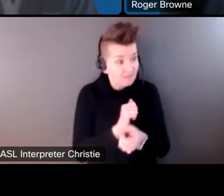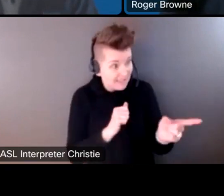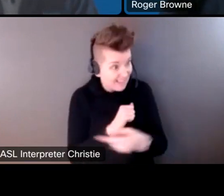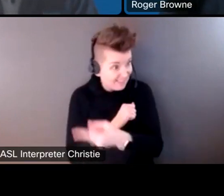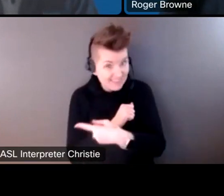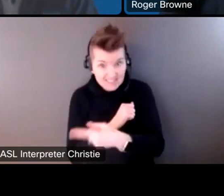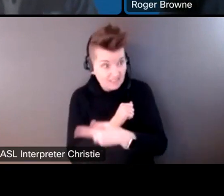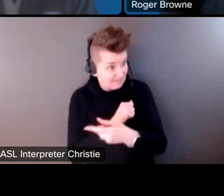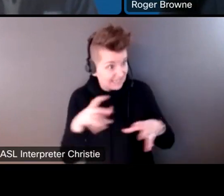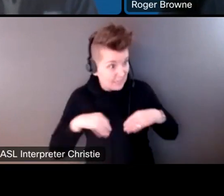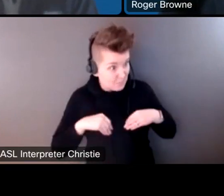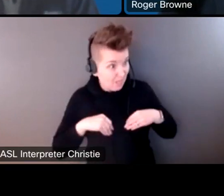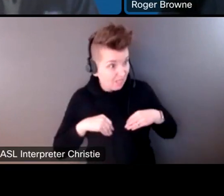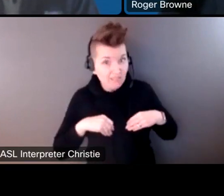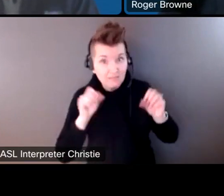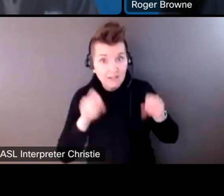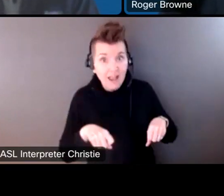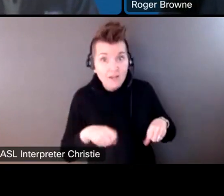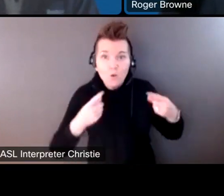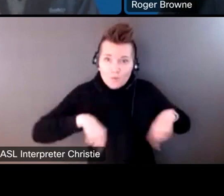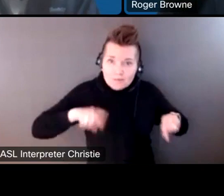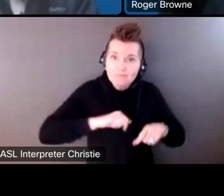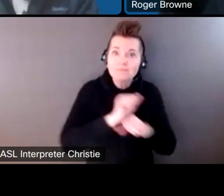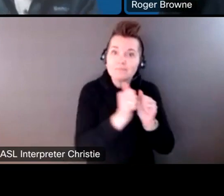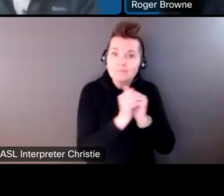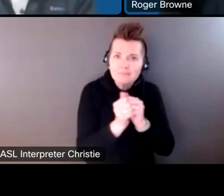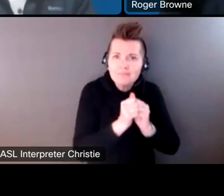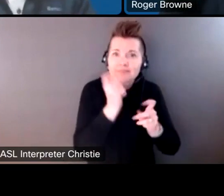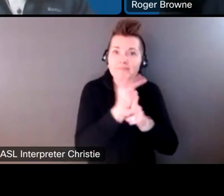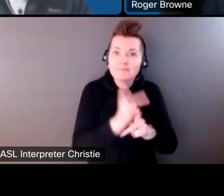And maybe collectively we can work together to try and find some other way.